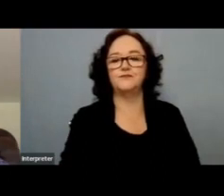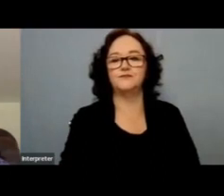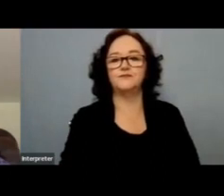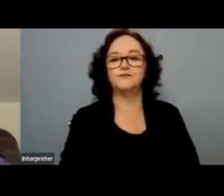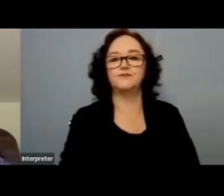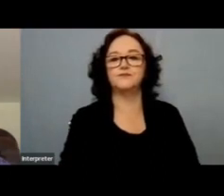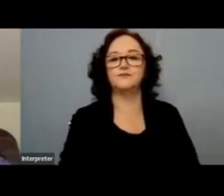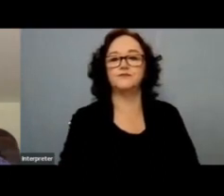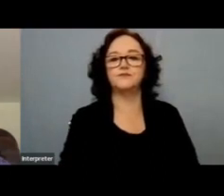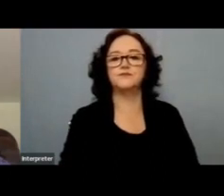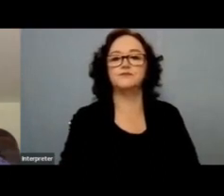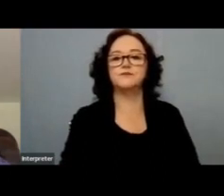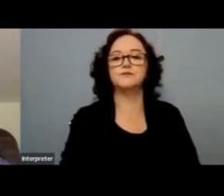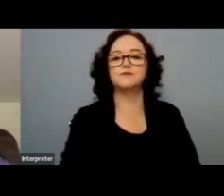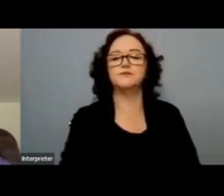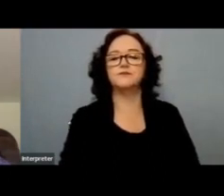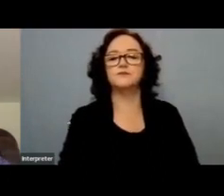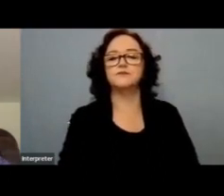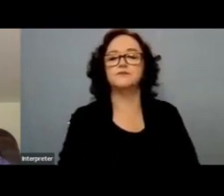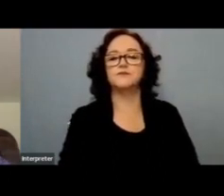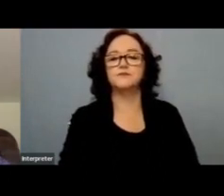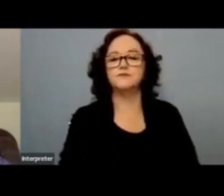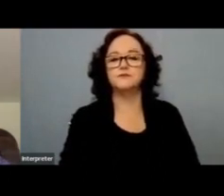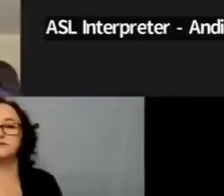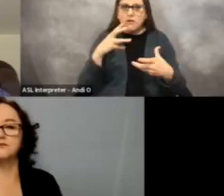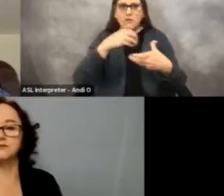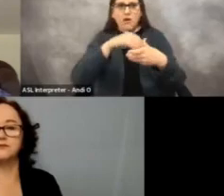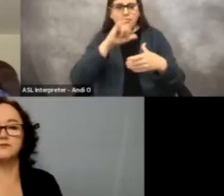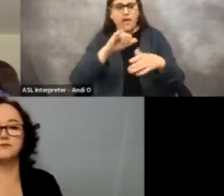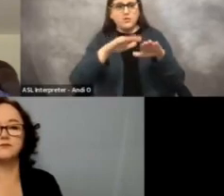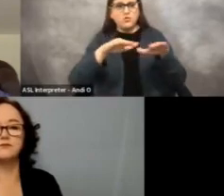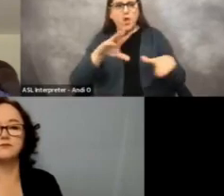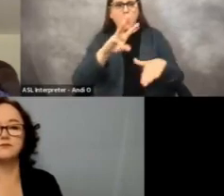effectively engage in the child welfare process. And so that's